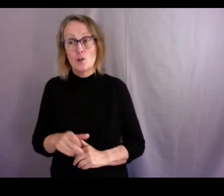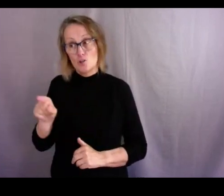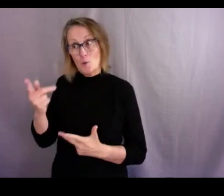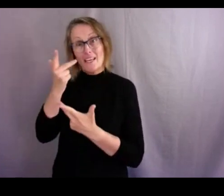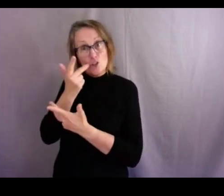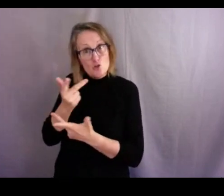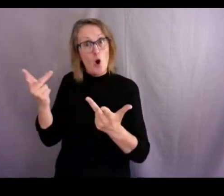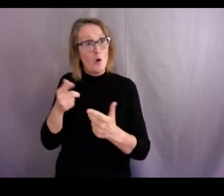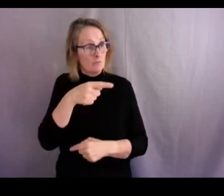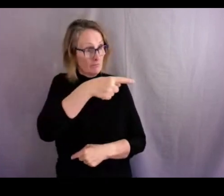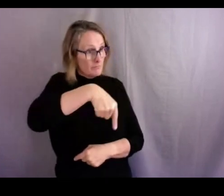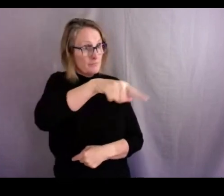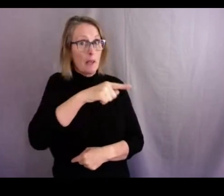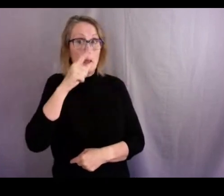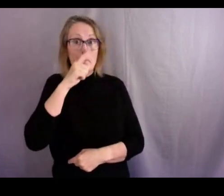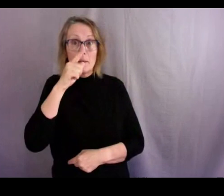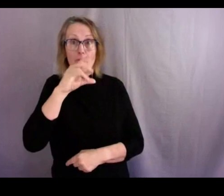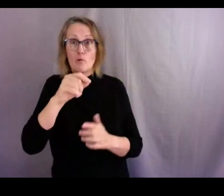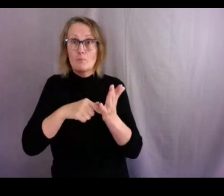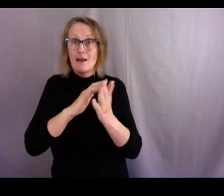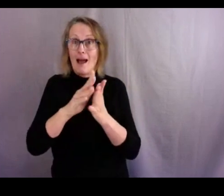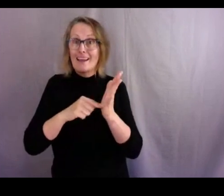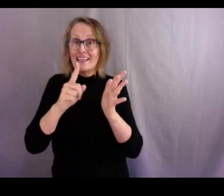So I think what I'm trying to say is that Gauguin